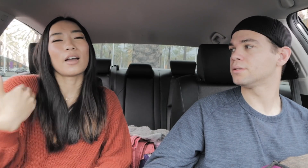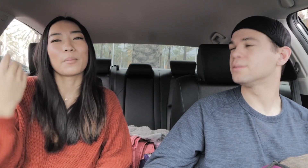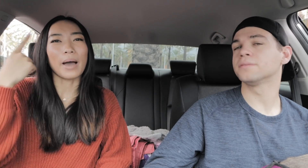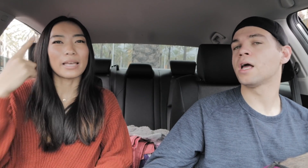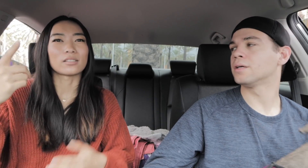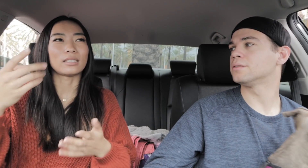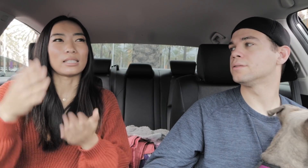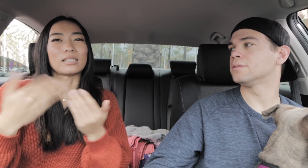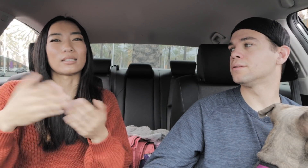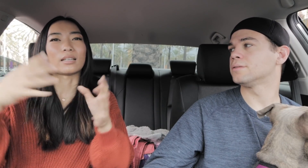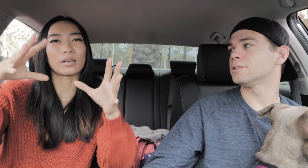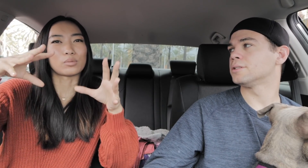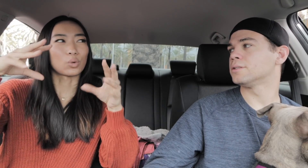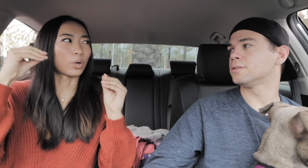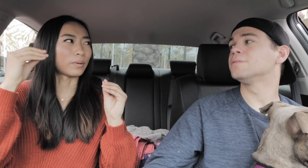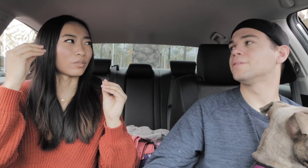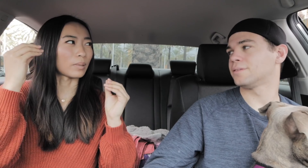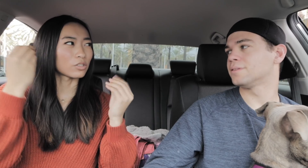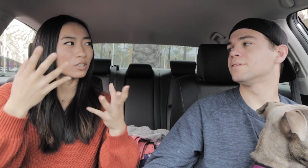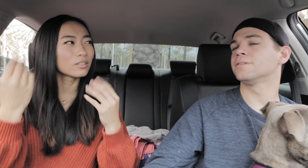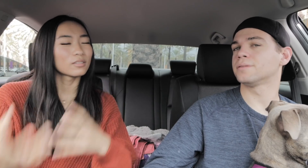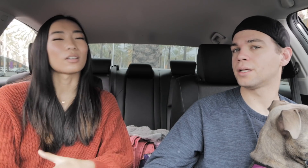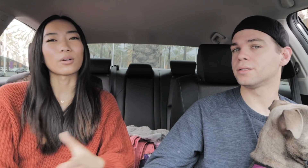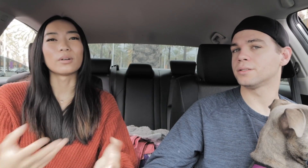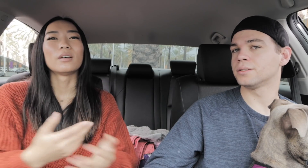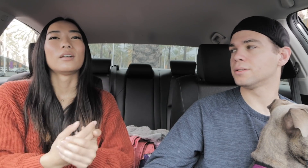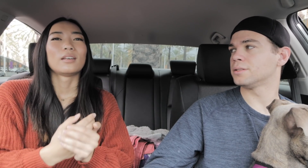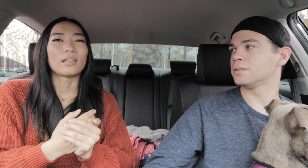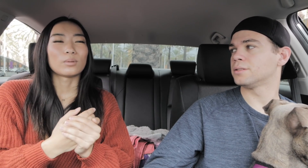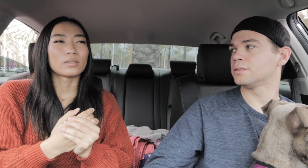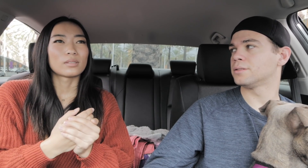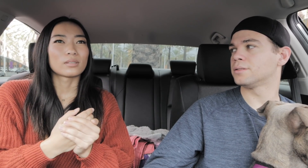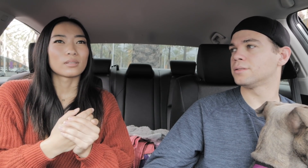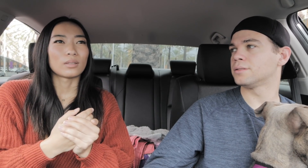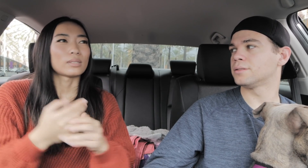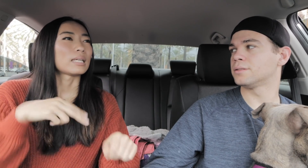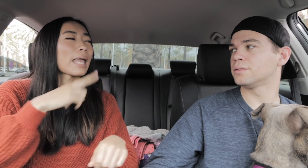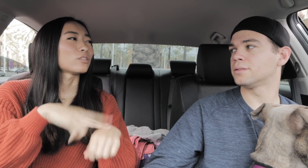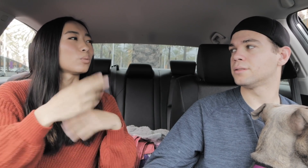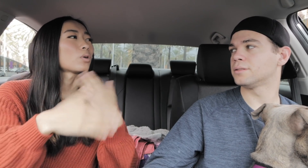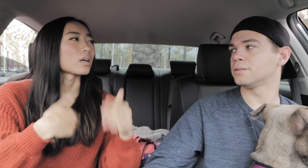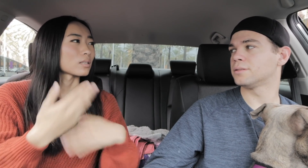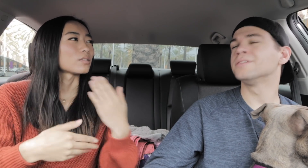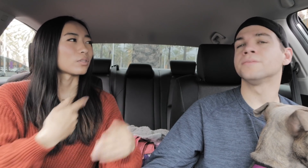young minds are easy to like absorb information. So, it was like a natural process